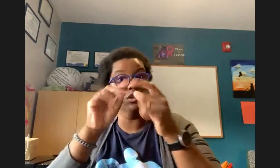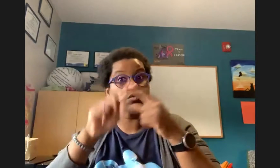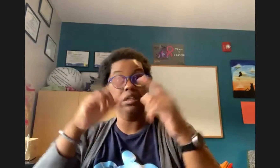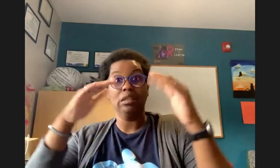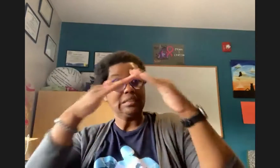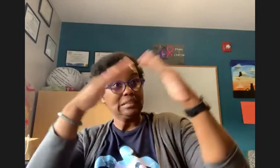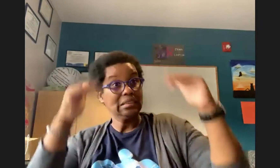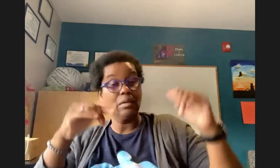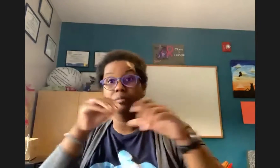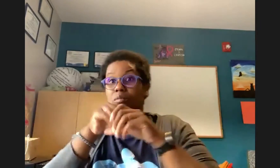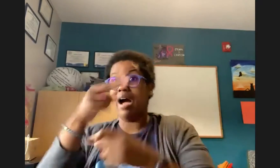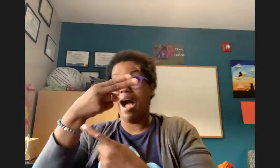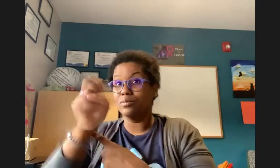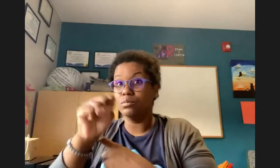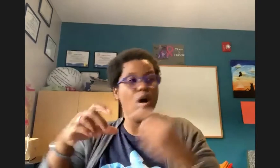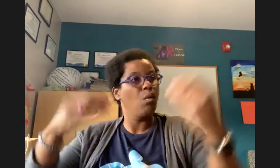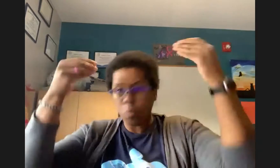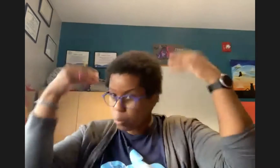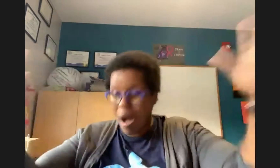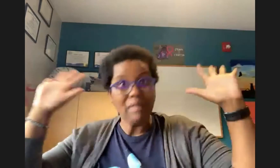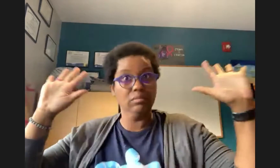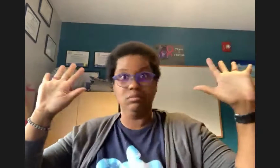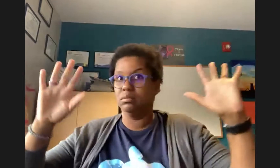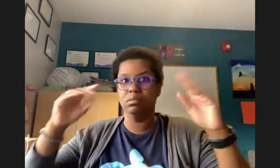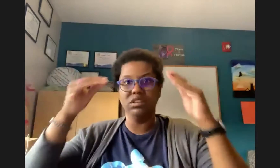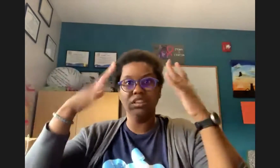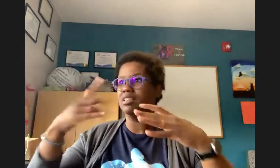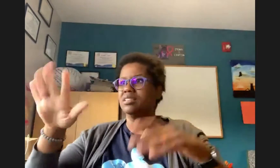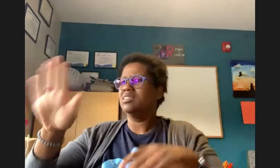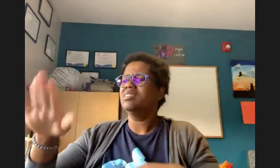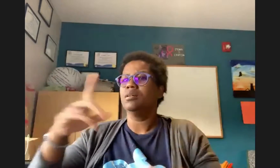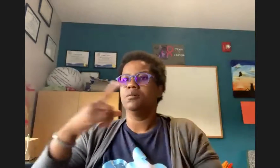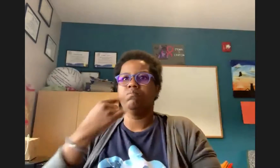fighting this school system, especially going into high school. I just don't want to deal with it."